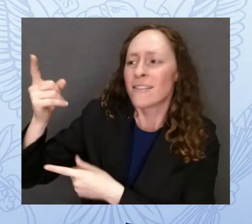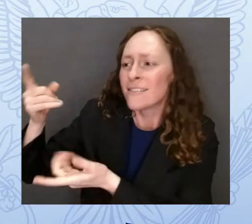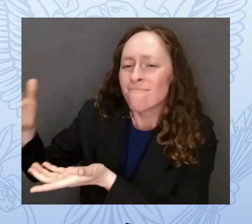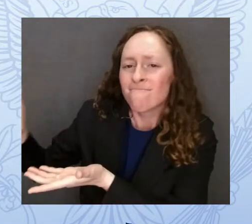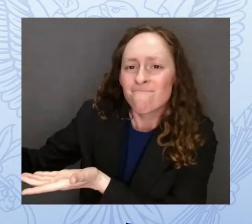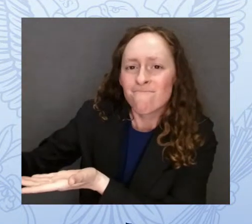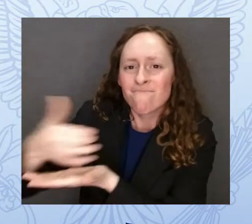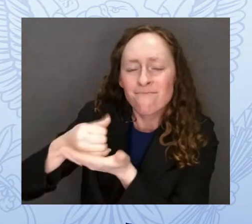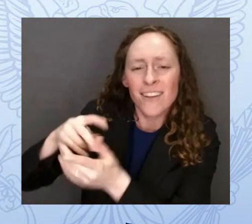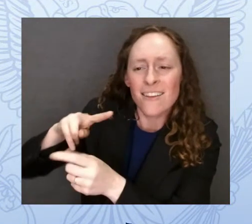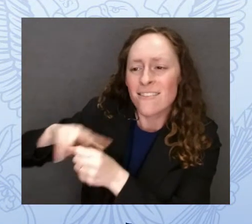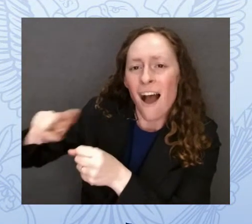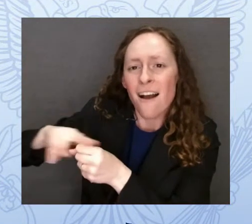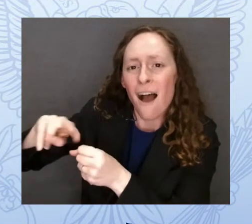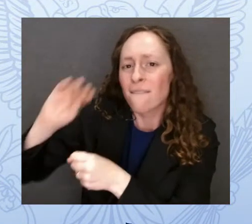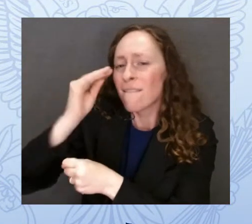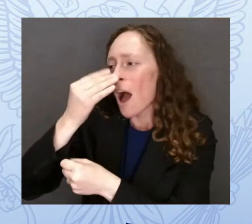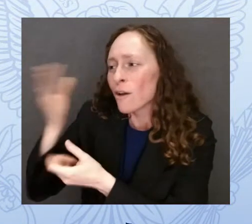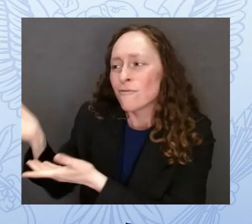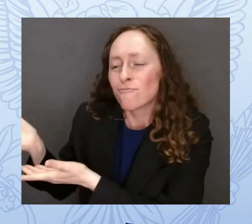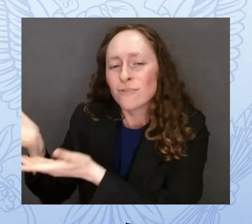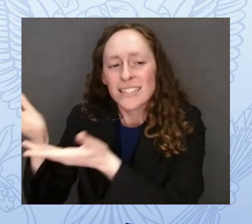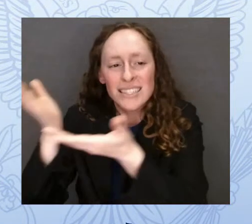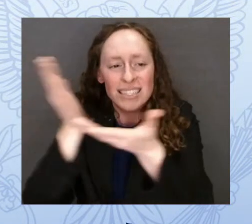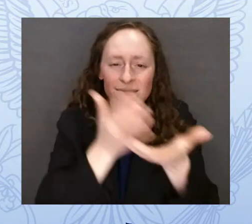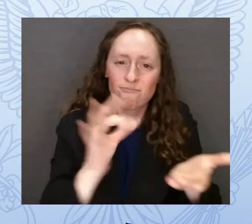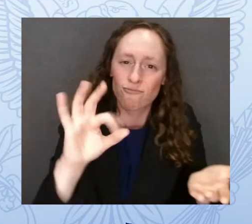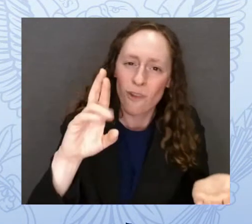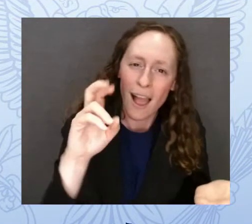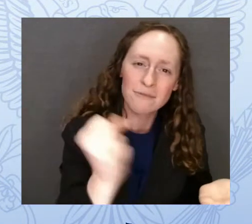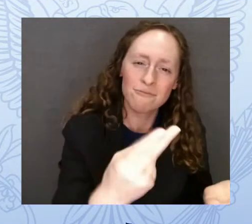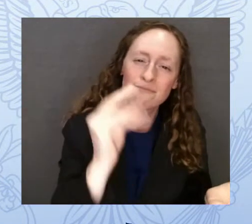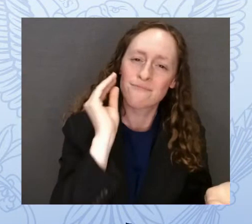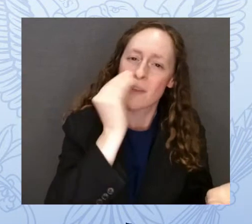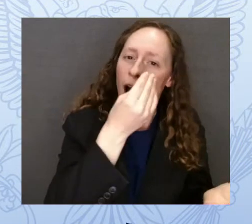the saffron of India's flag and the heritage it represents.